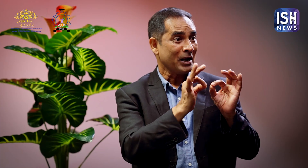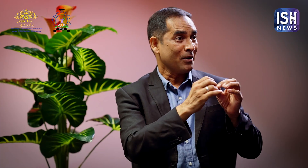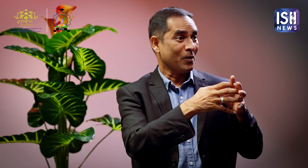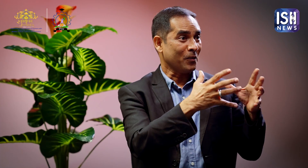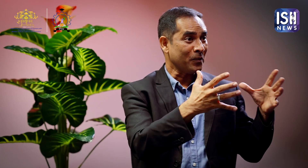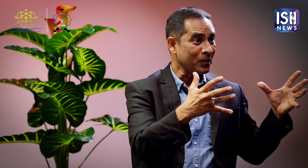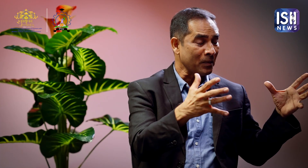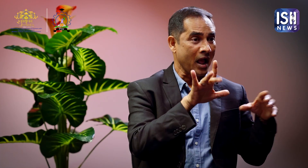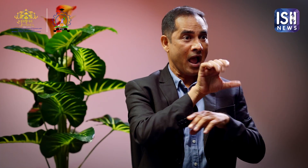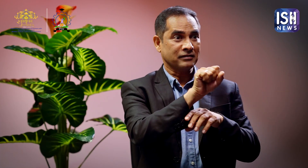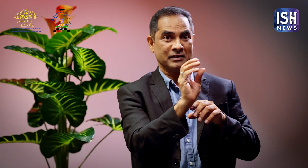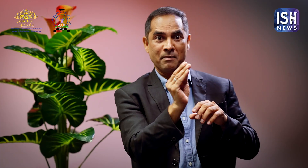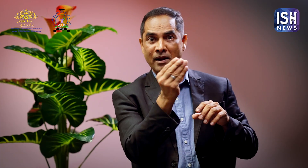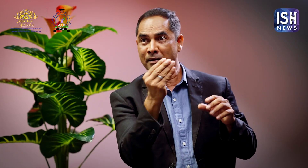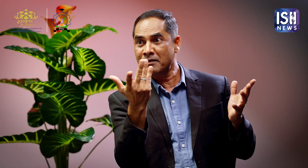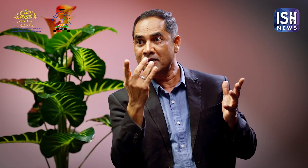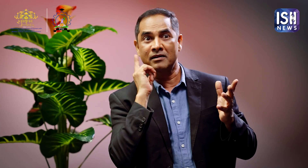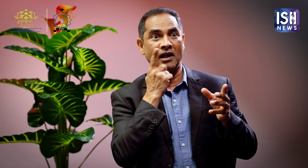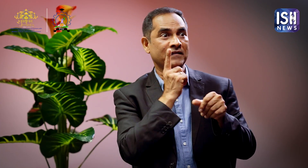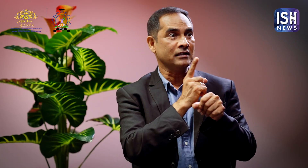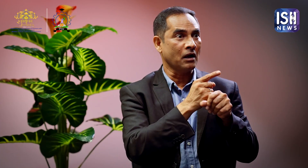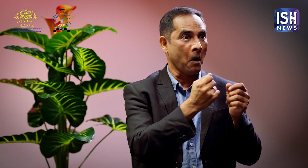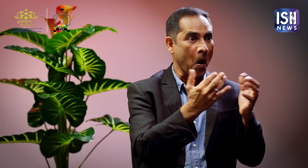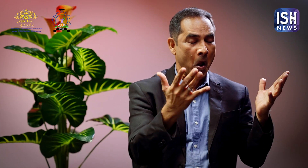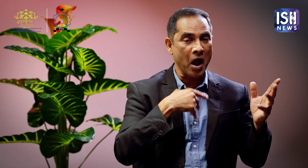We’ve seen growth in the number of ISL interpreters, improvements in accessibility, and an increase in Deaf teachers.